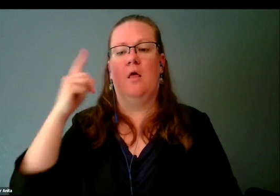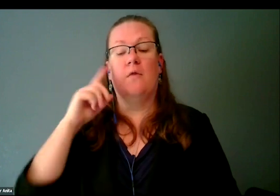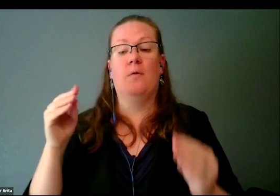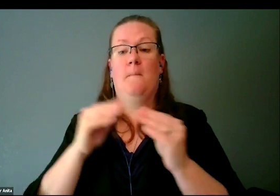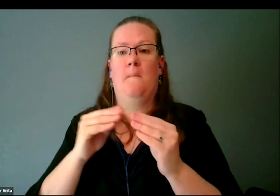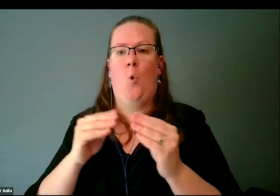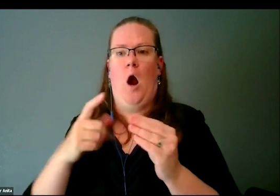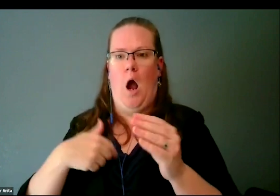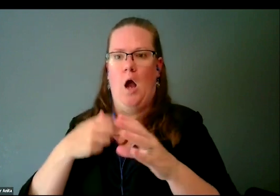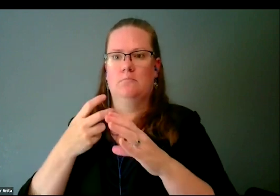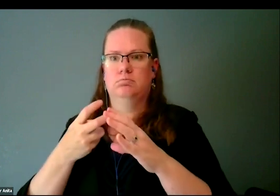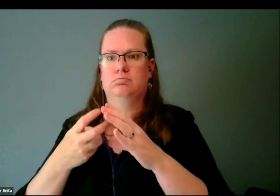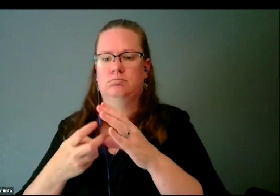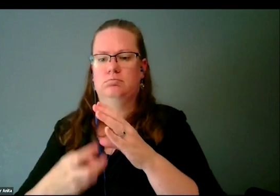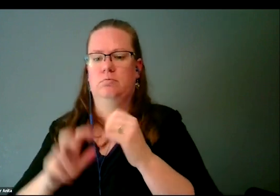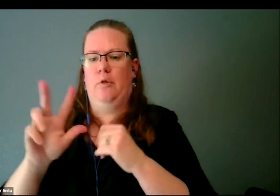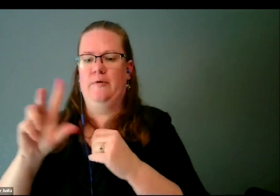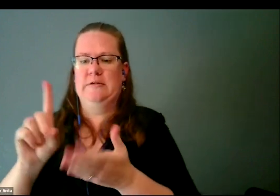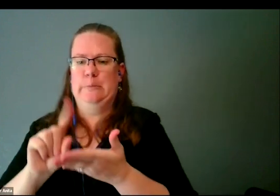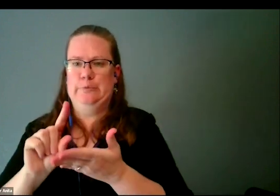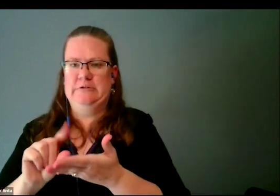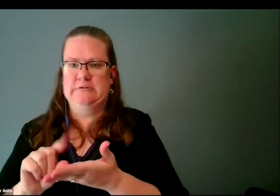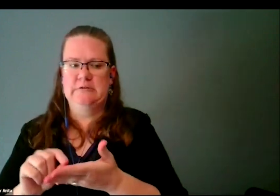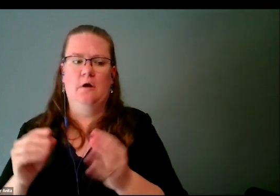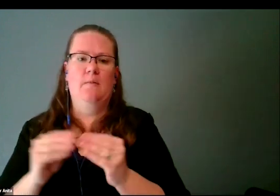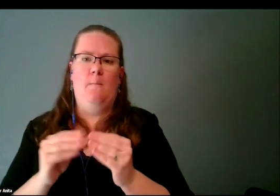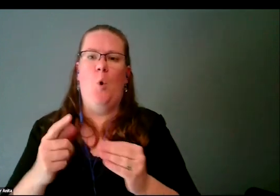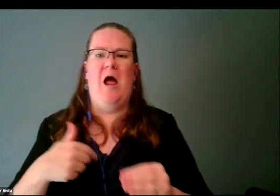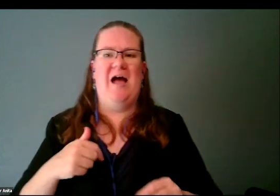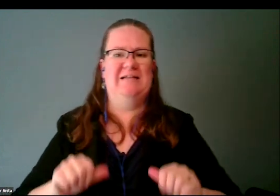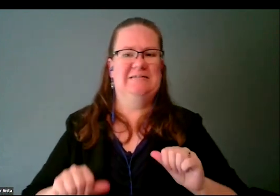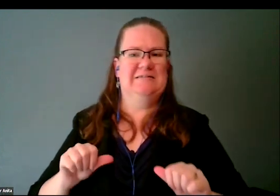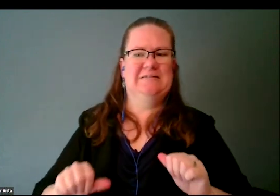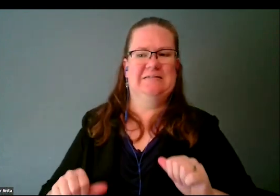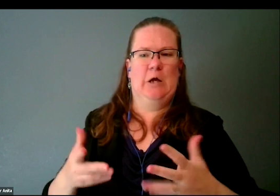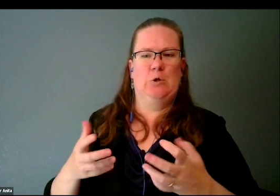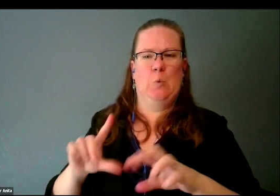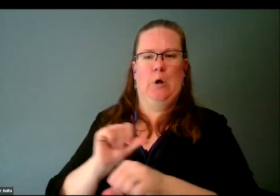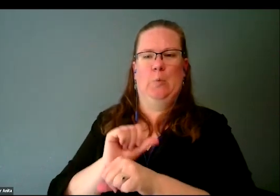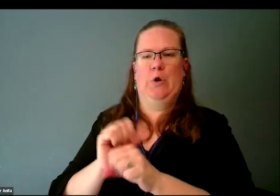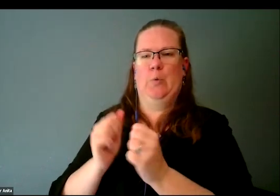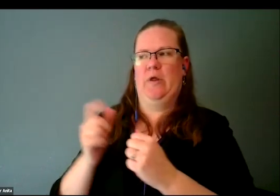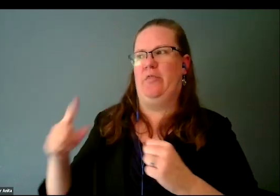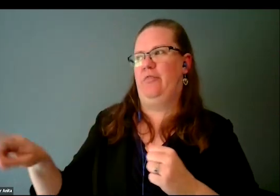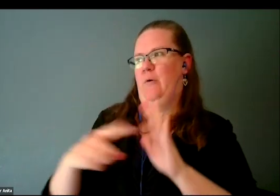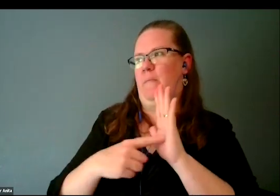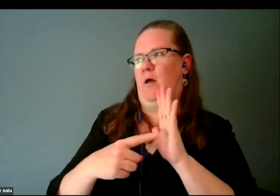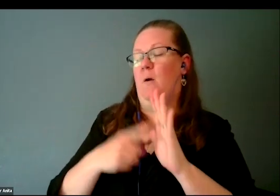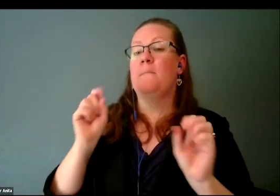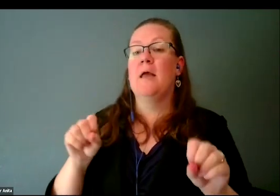the more I am reluctant to work with other people's models. It's being able to custom-make your own designs